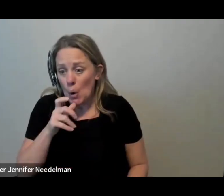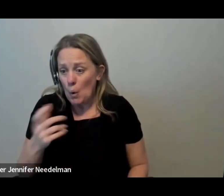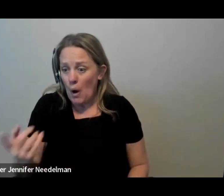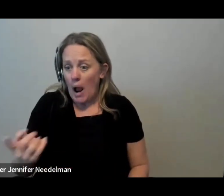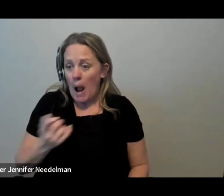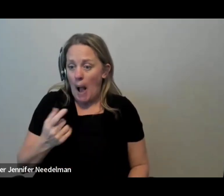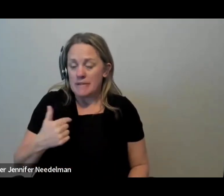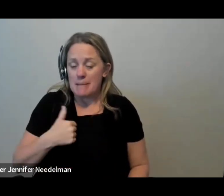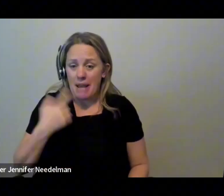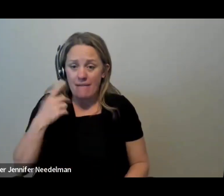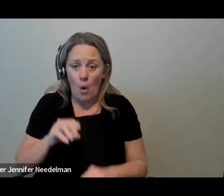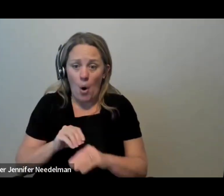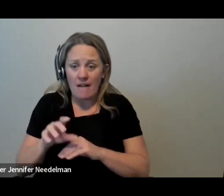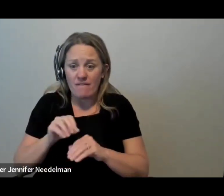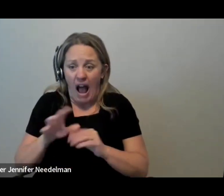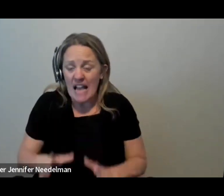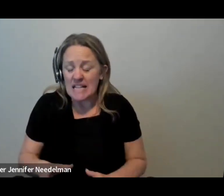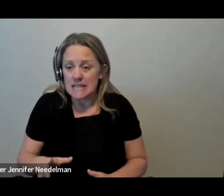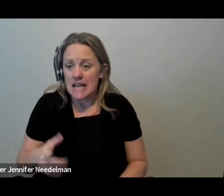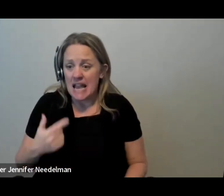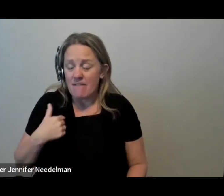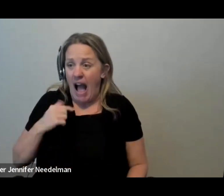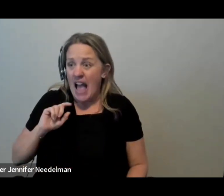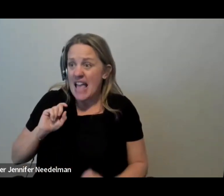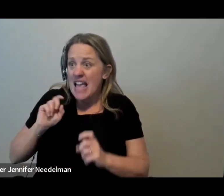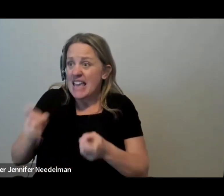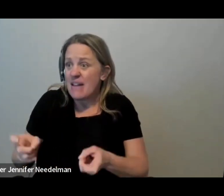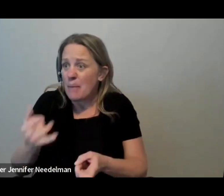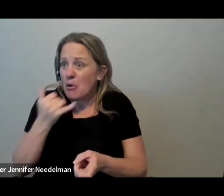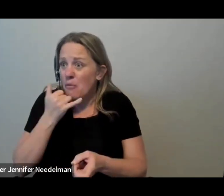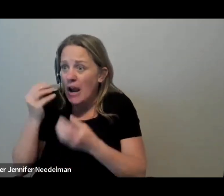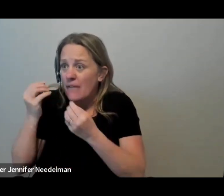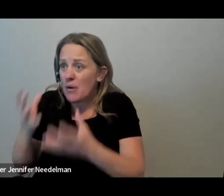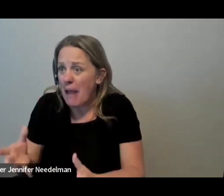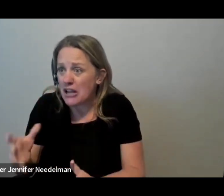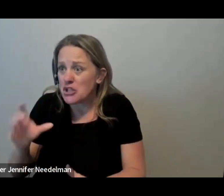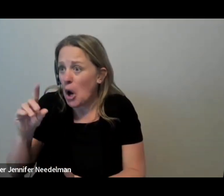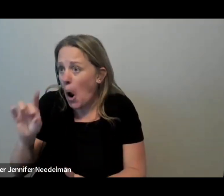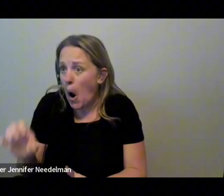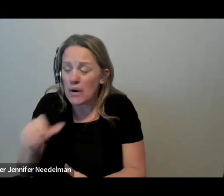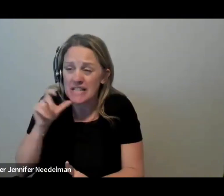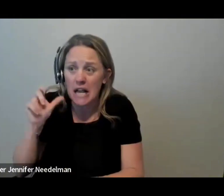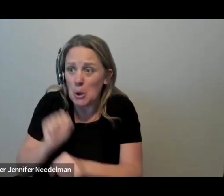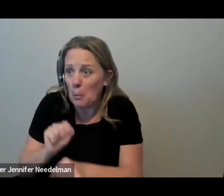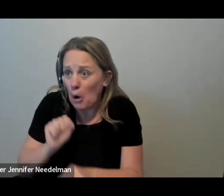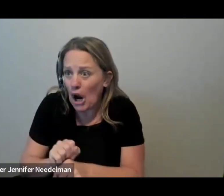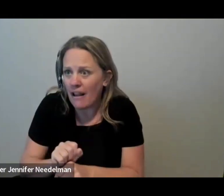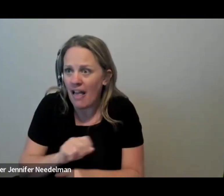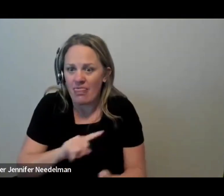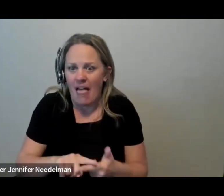and if I give them the wrong piece of code and it doesn't work and they'll take it out on me, they'll, they'll look at me.